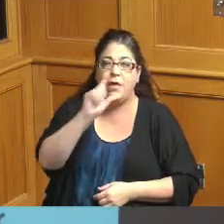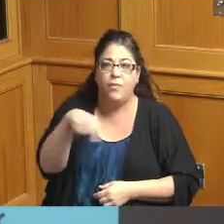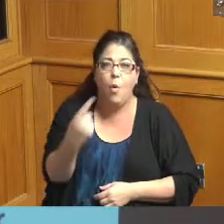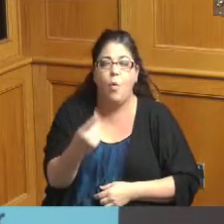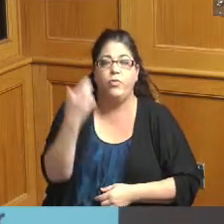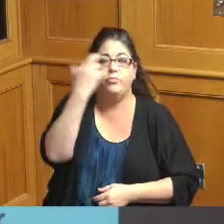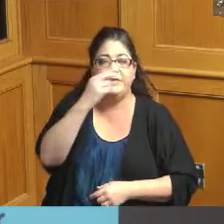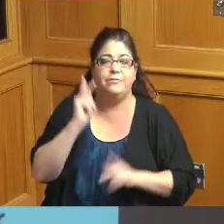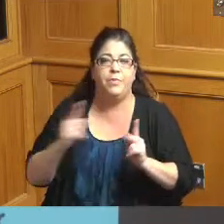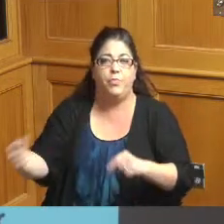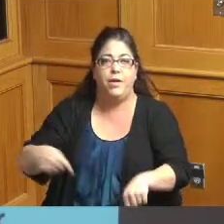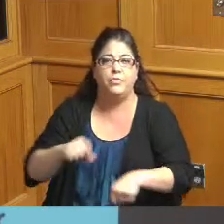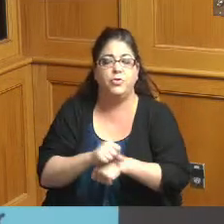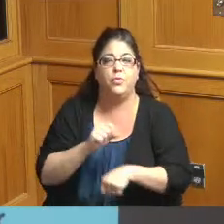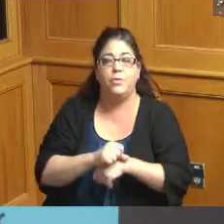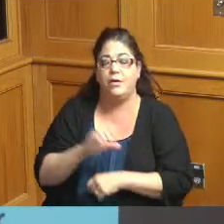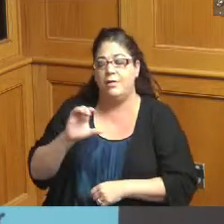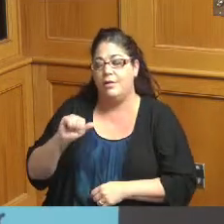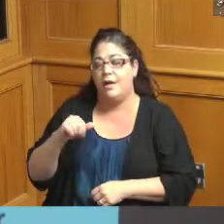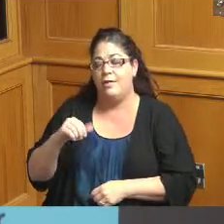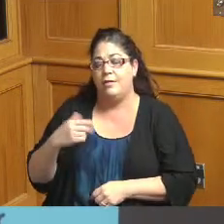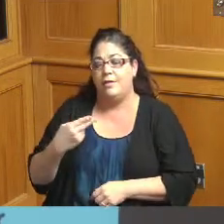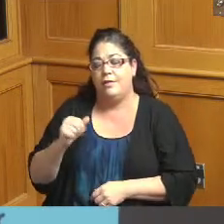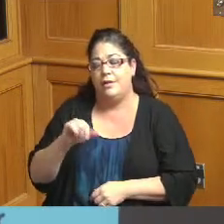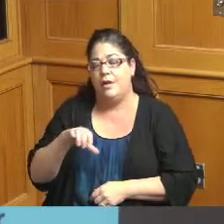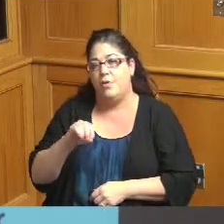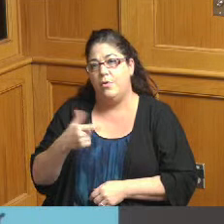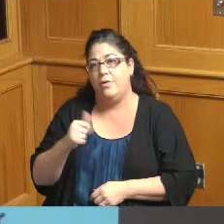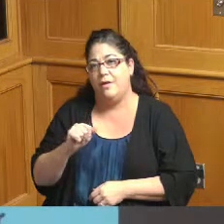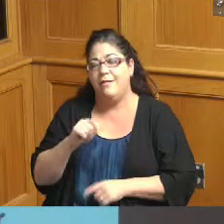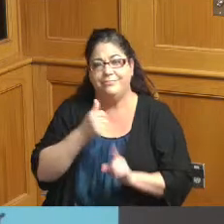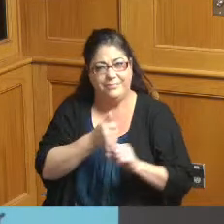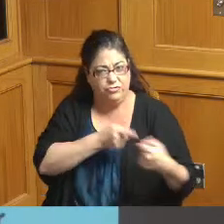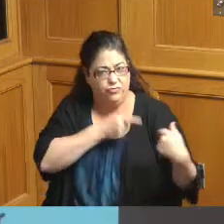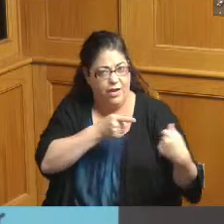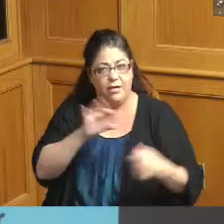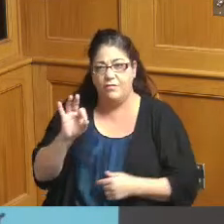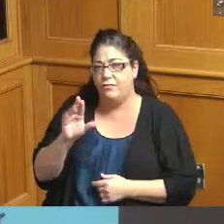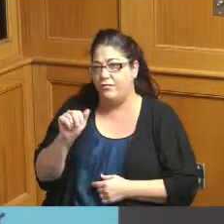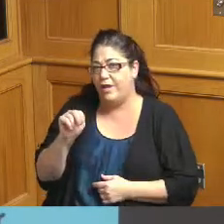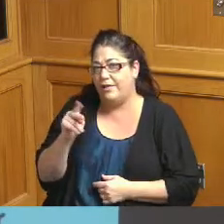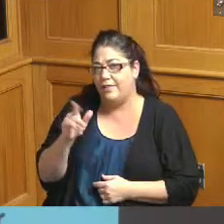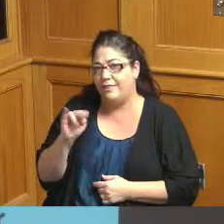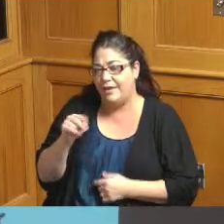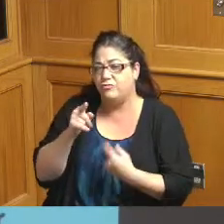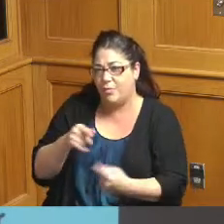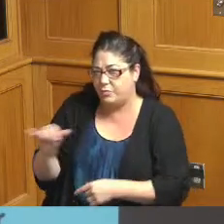door Cuyahoga seems to be having some success Franklin is continuing to struggle so that's an